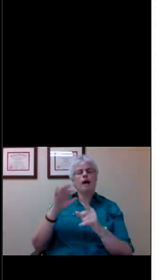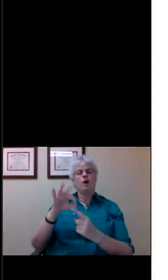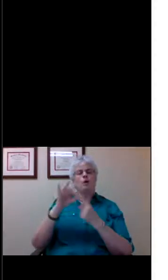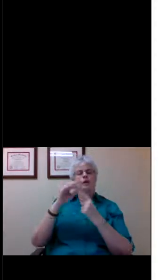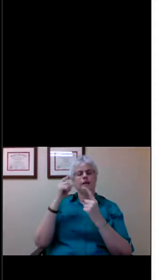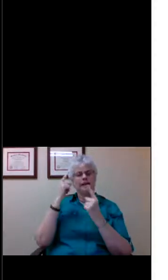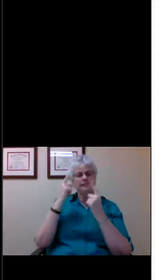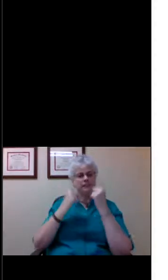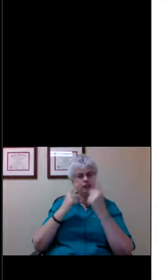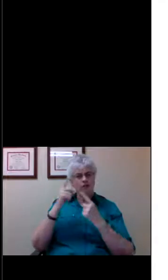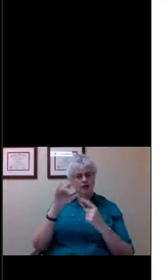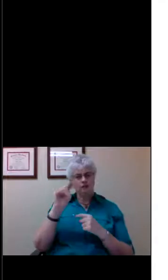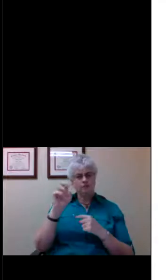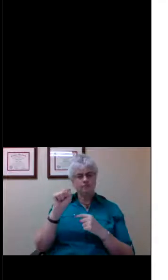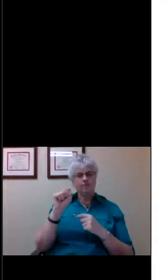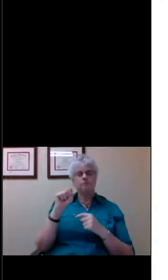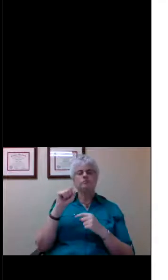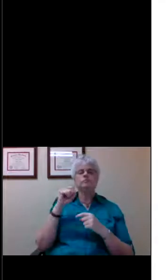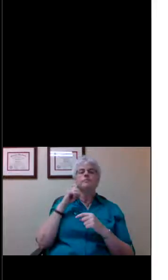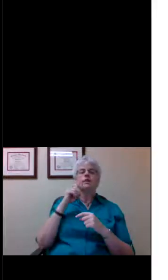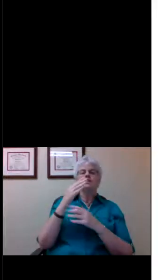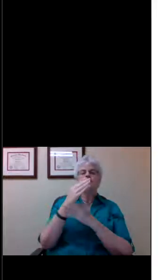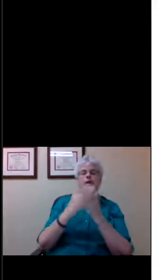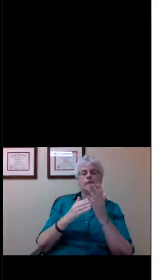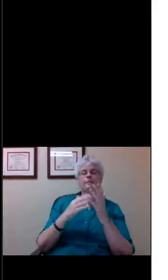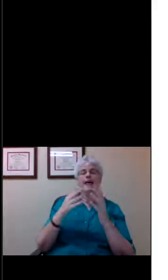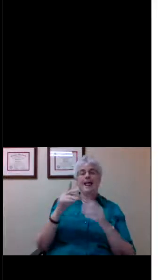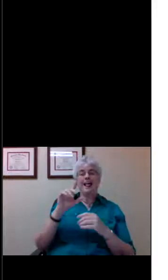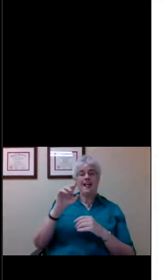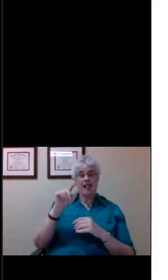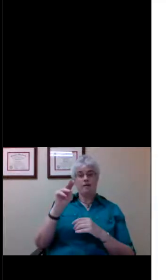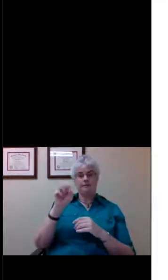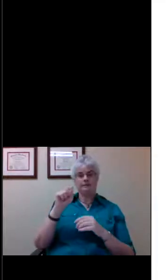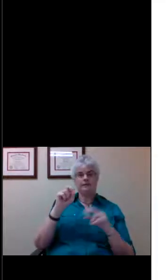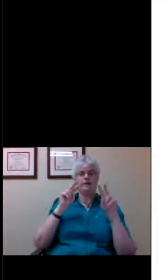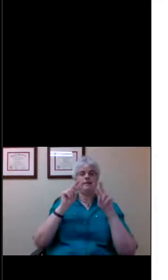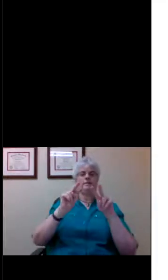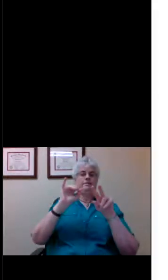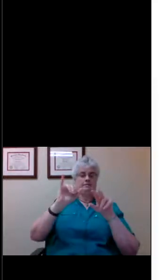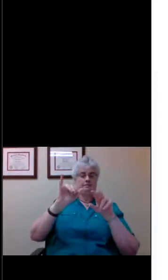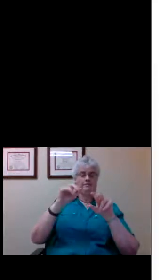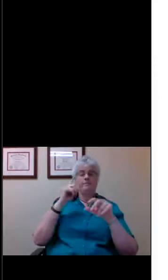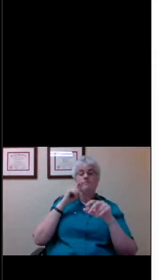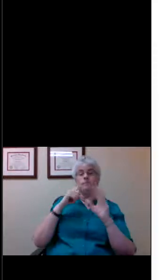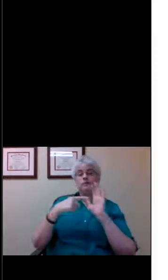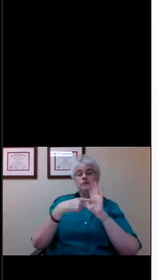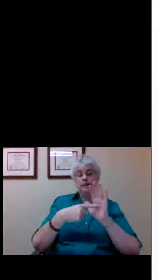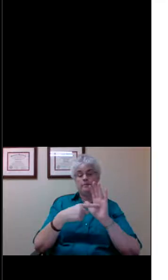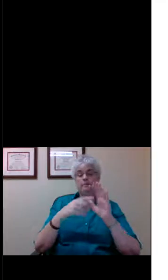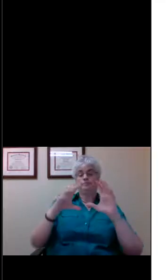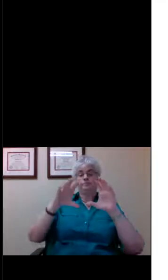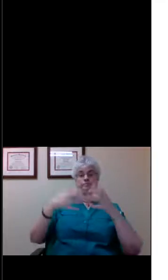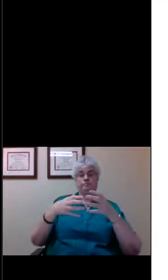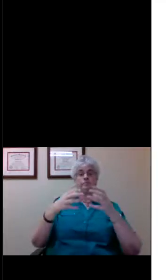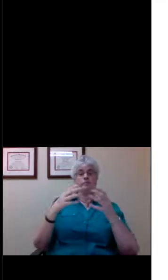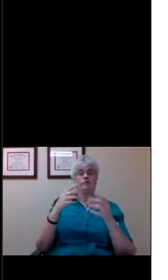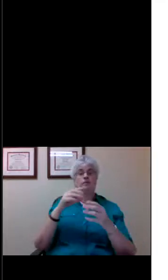We also looked at some unique considerations where there were some things like, for